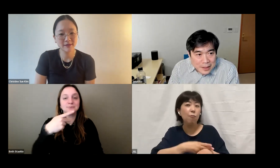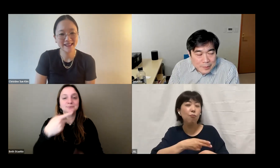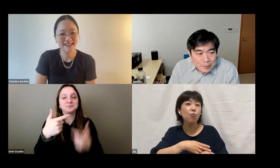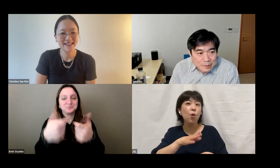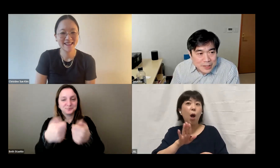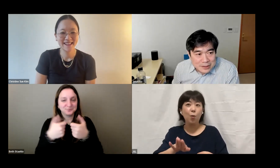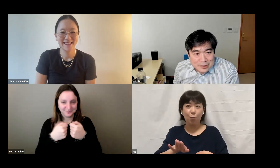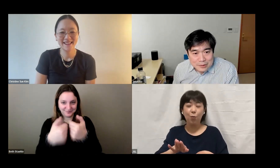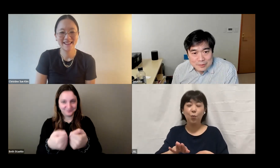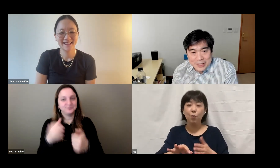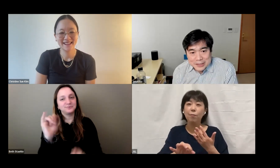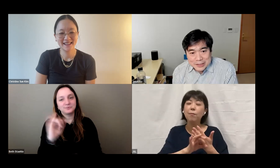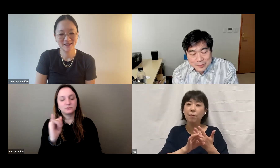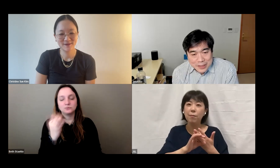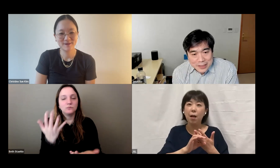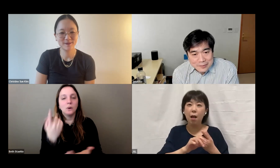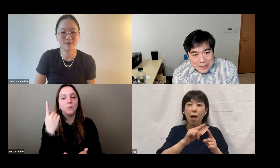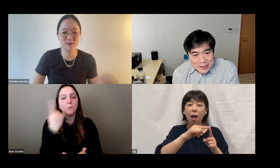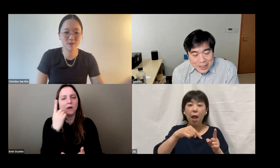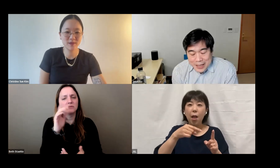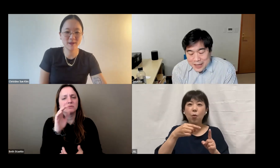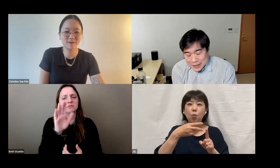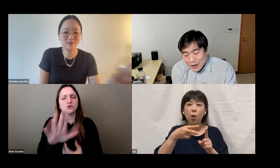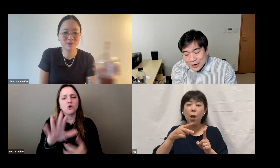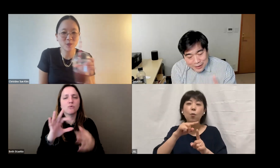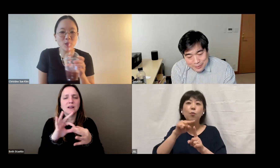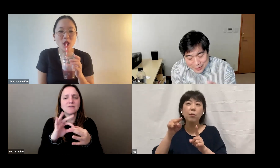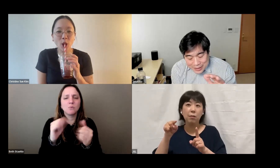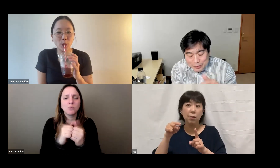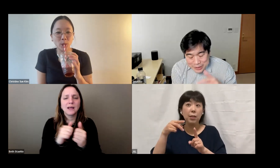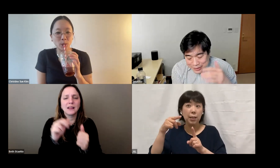I mean, what is your relationship with NFT and, ah … sorry,